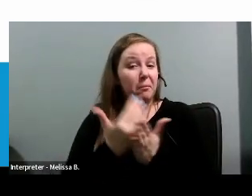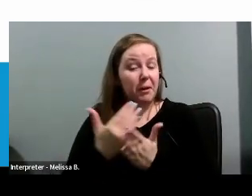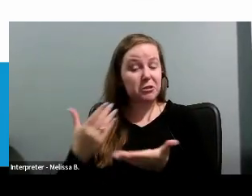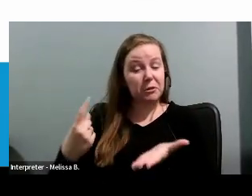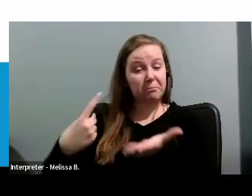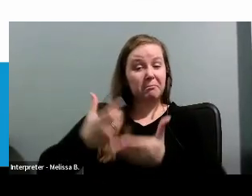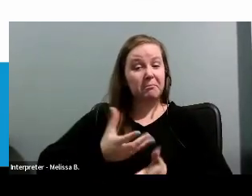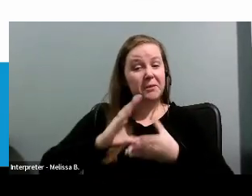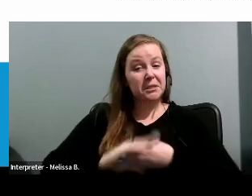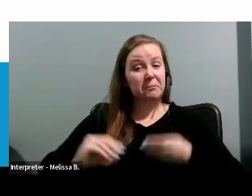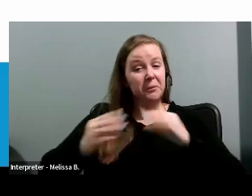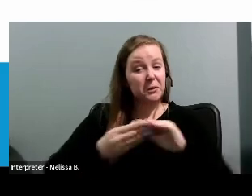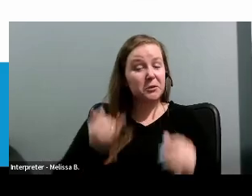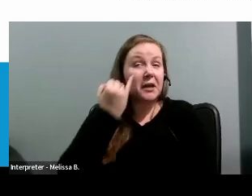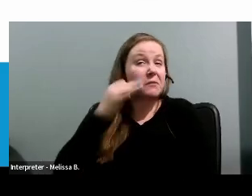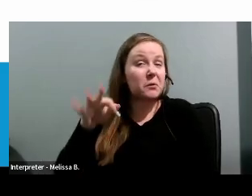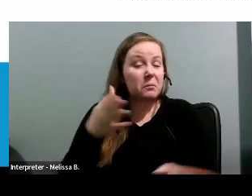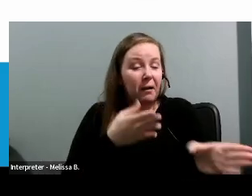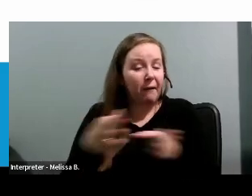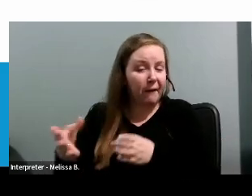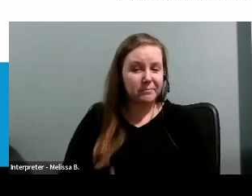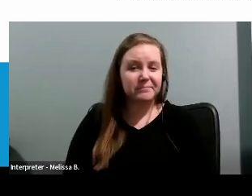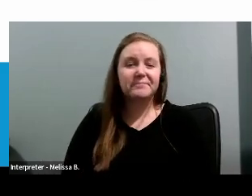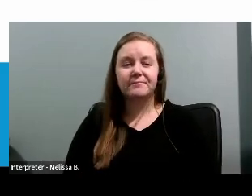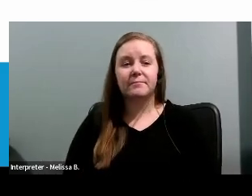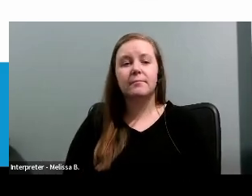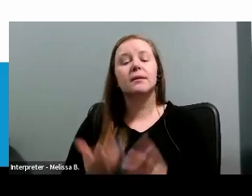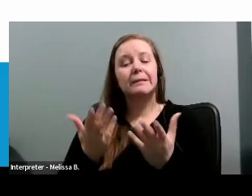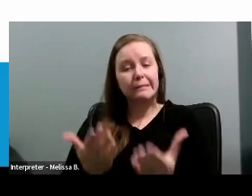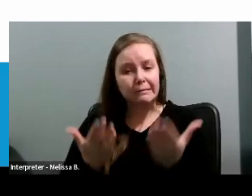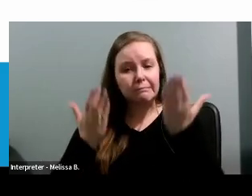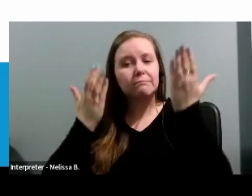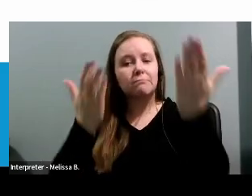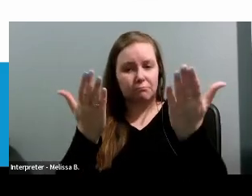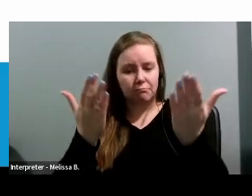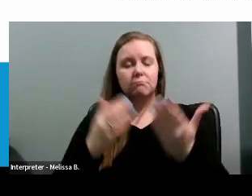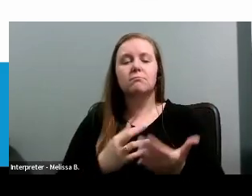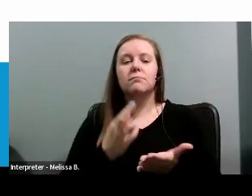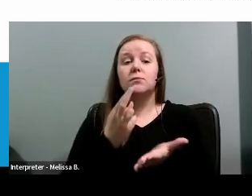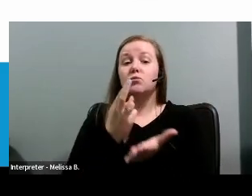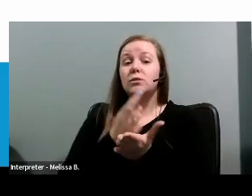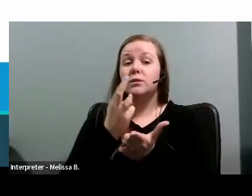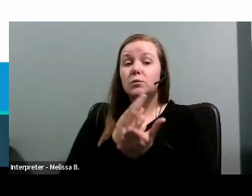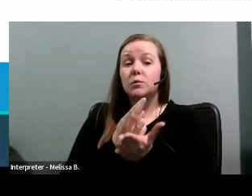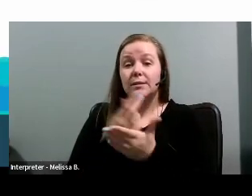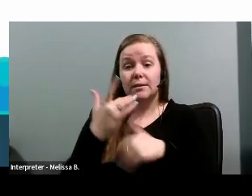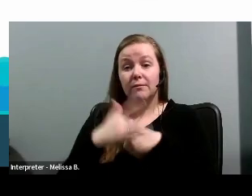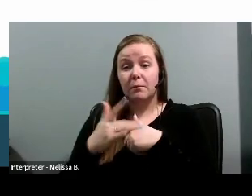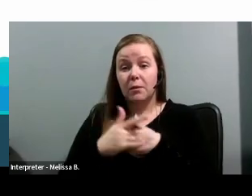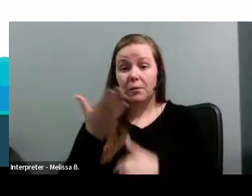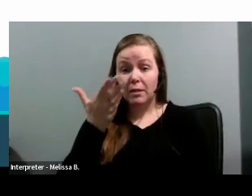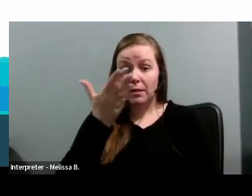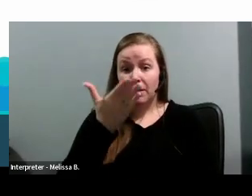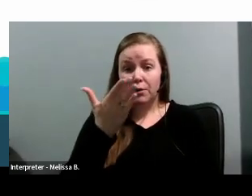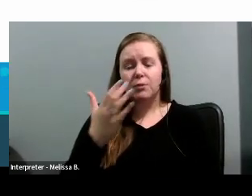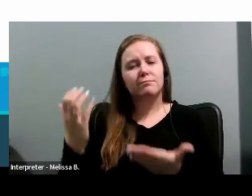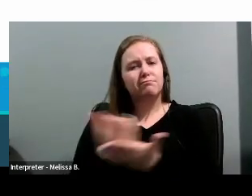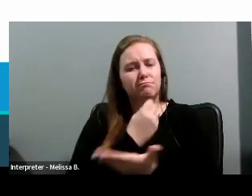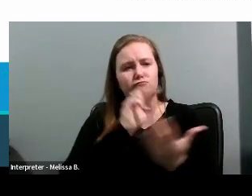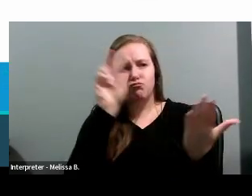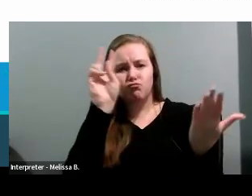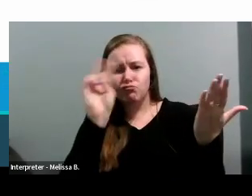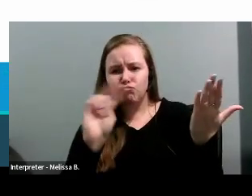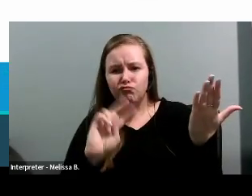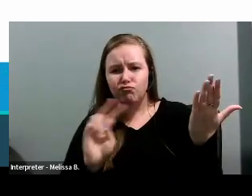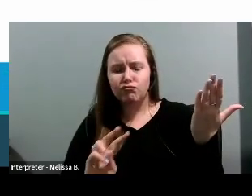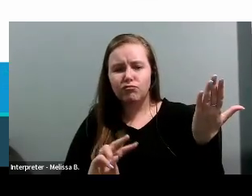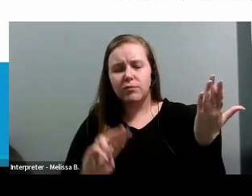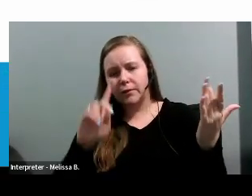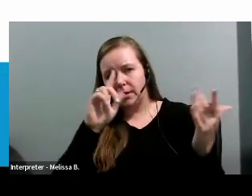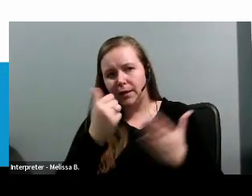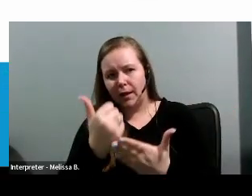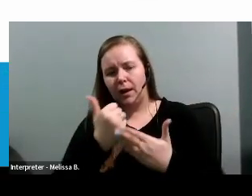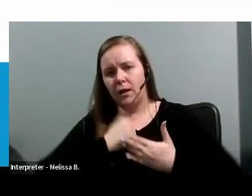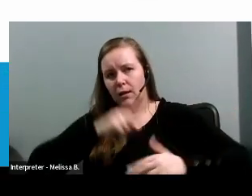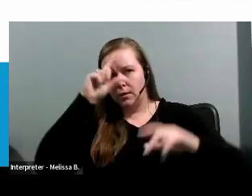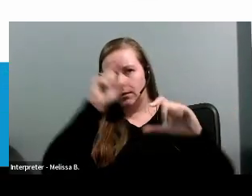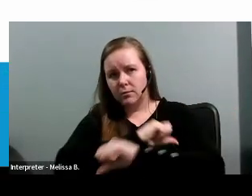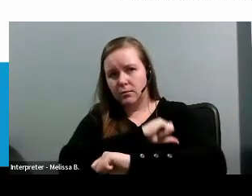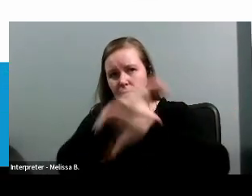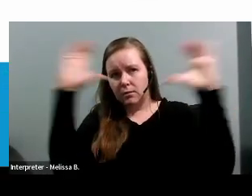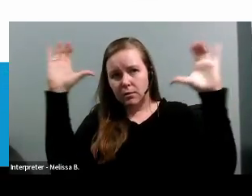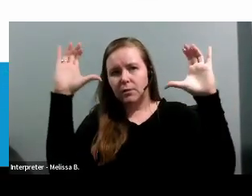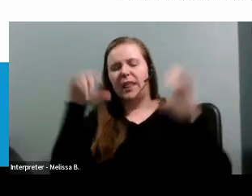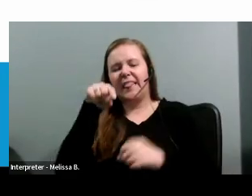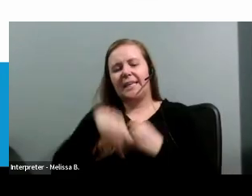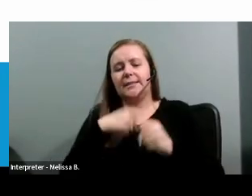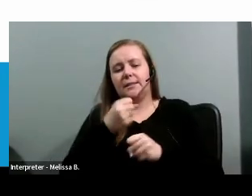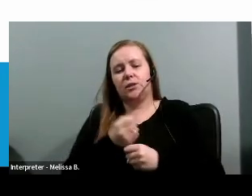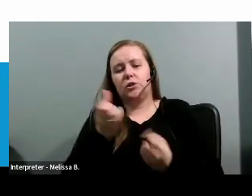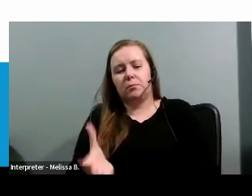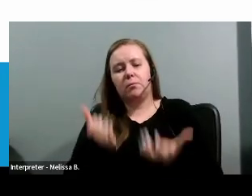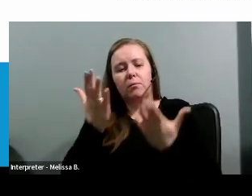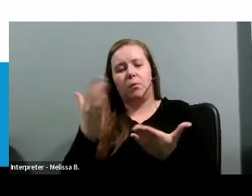Shannon Spencer (she/her): So, firstly, I highly recommend you check out the resources available to get the… get an idea of what's in this year's proposed city budget.